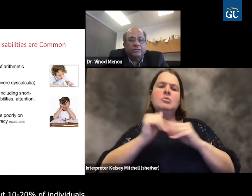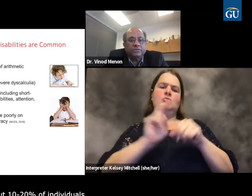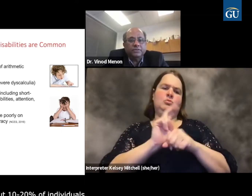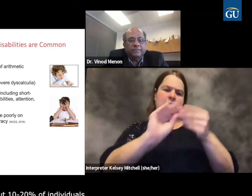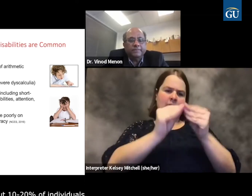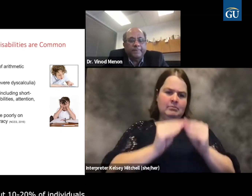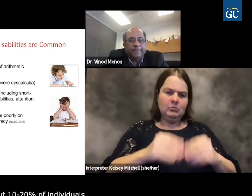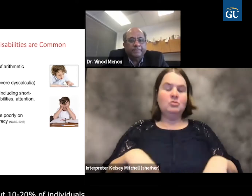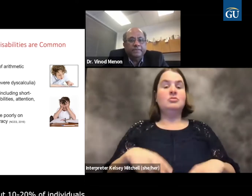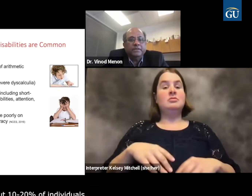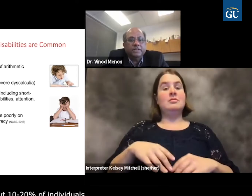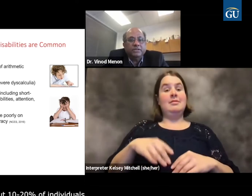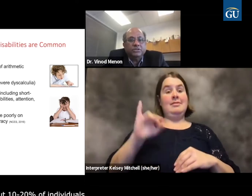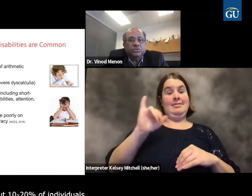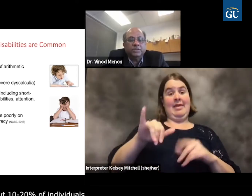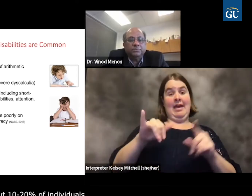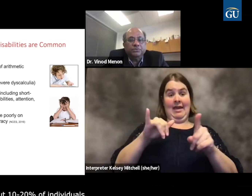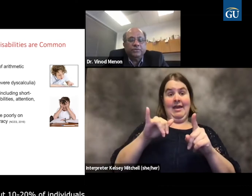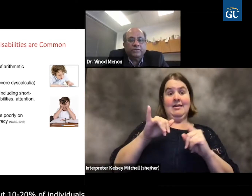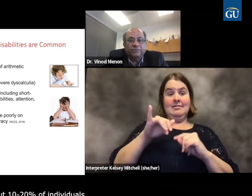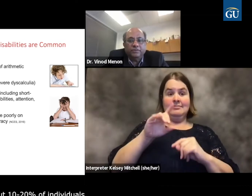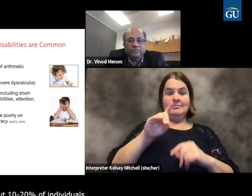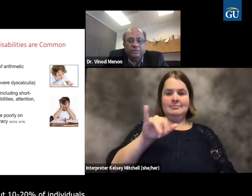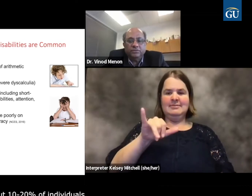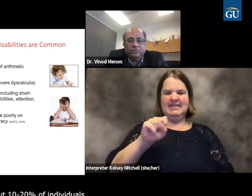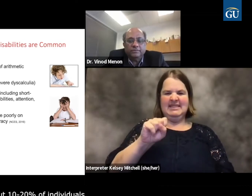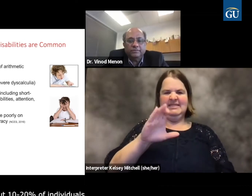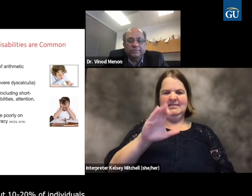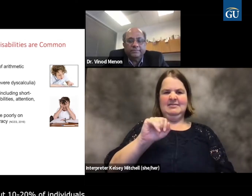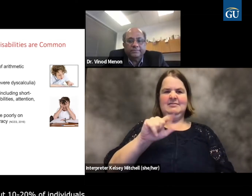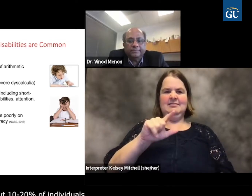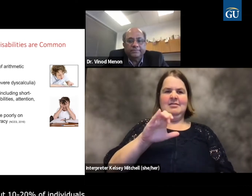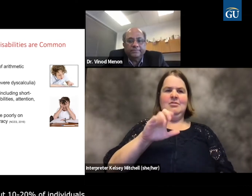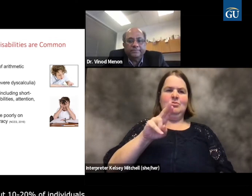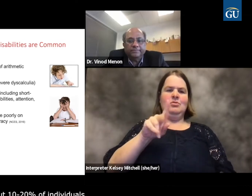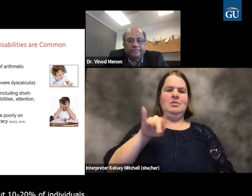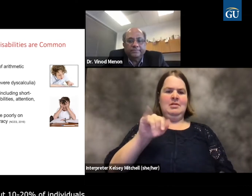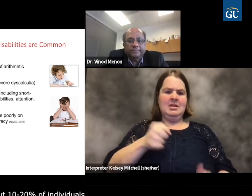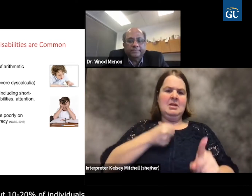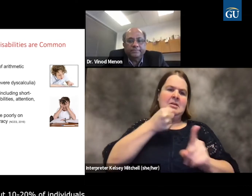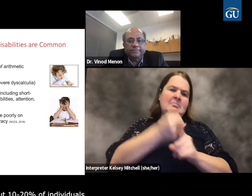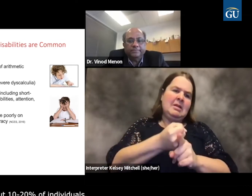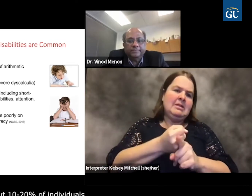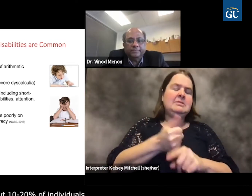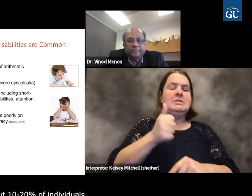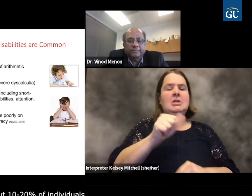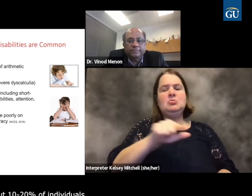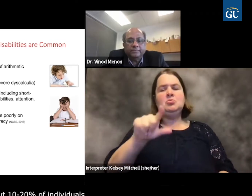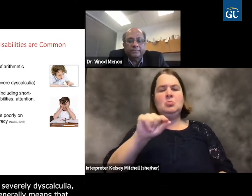it affects about 10 to 20 percent of individuals